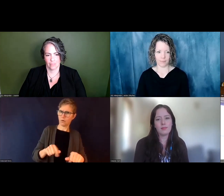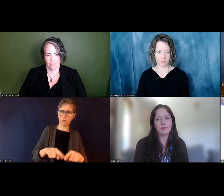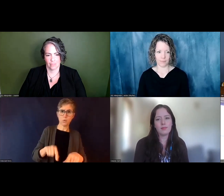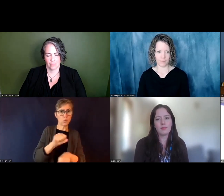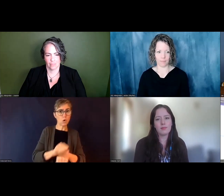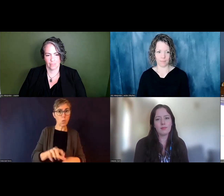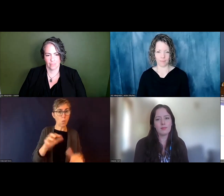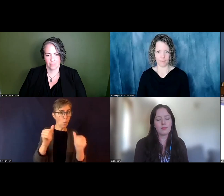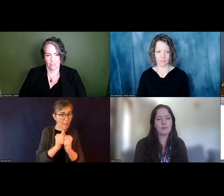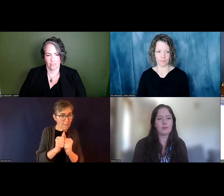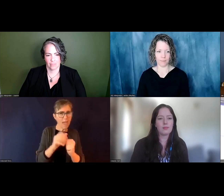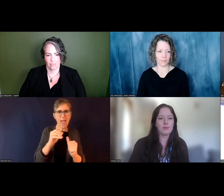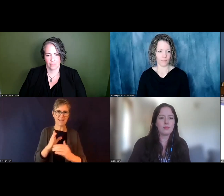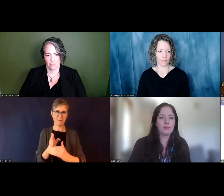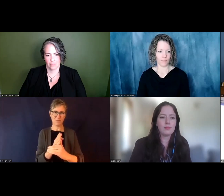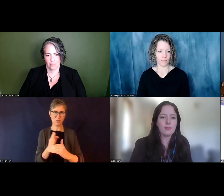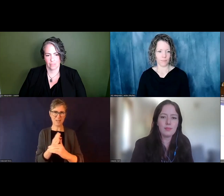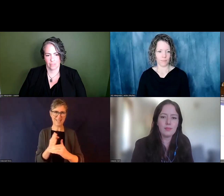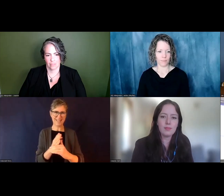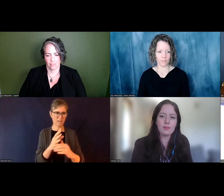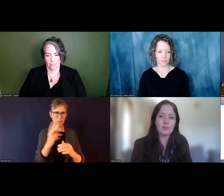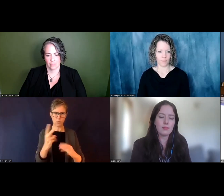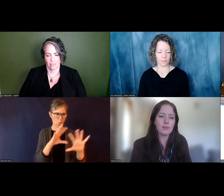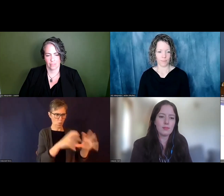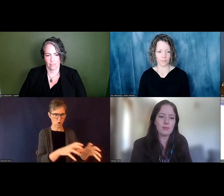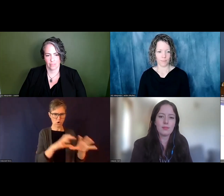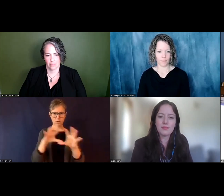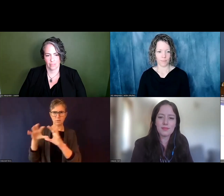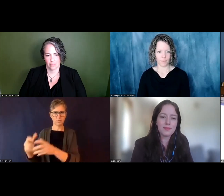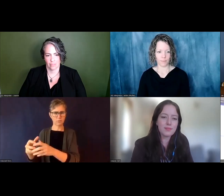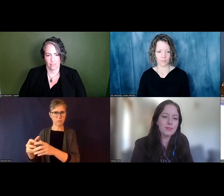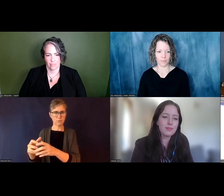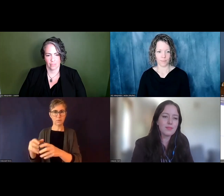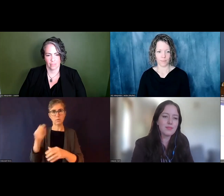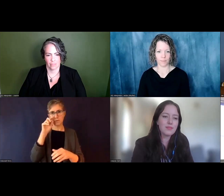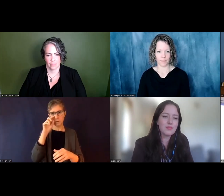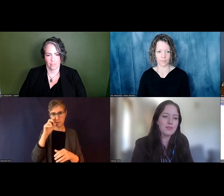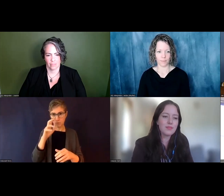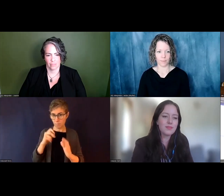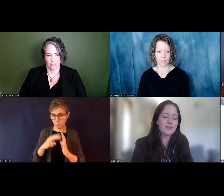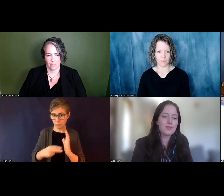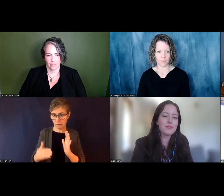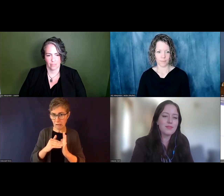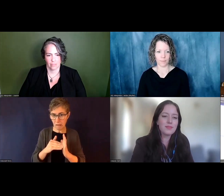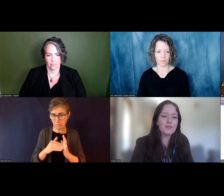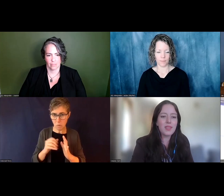these two worlds’ distinct service sectors. Want me to read it once more? You got it.